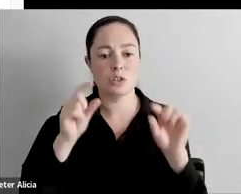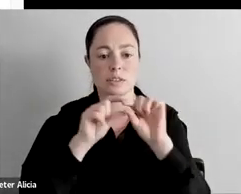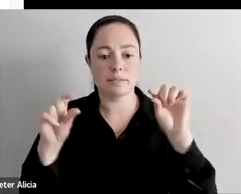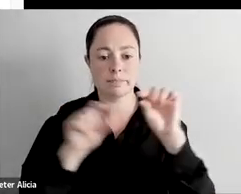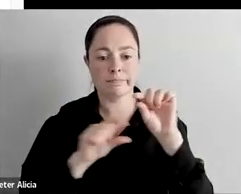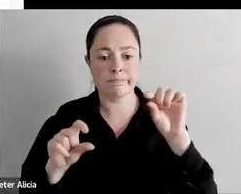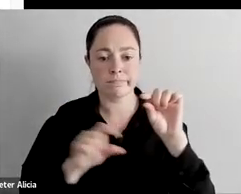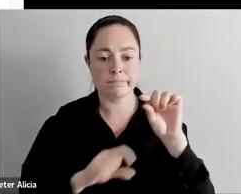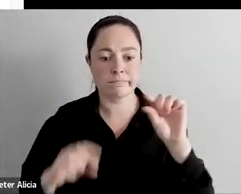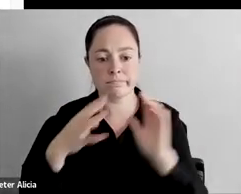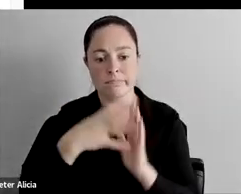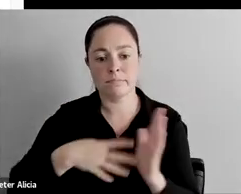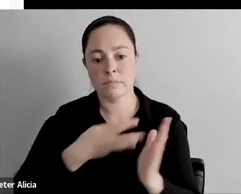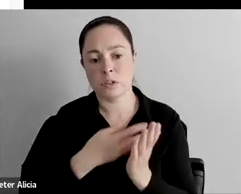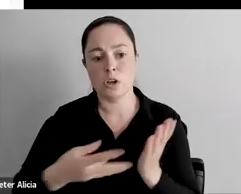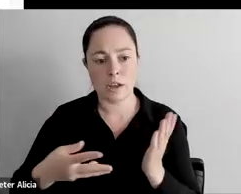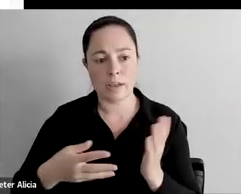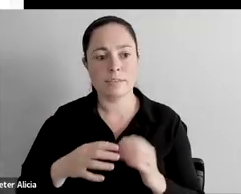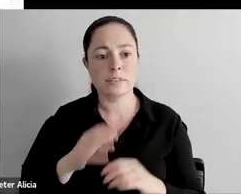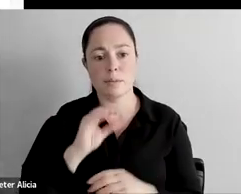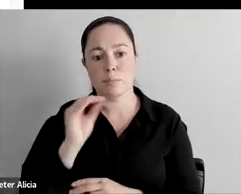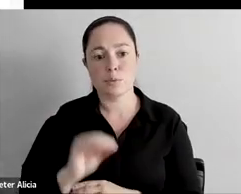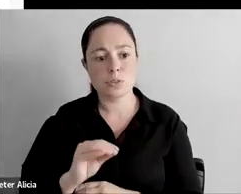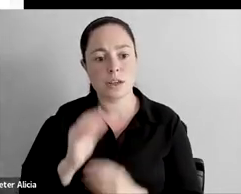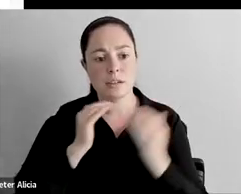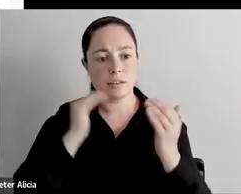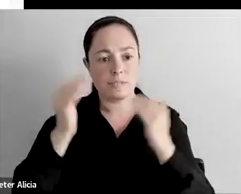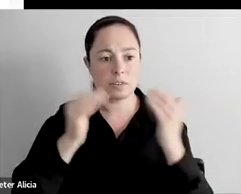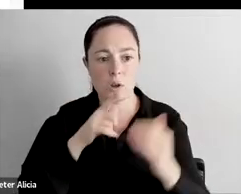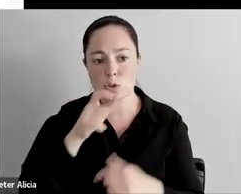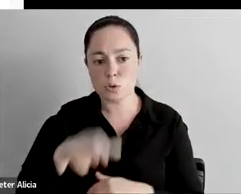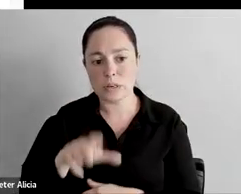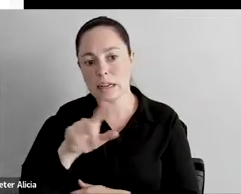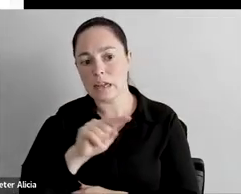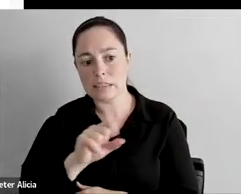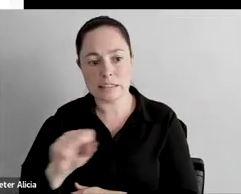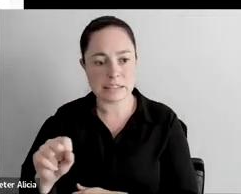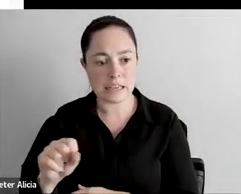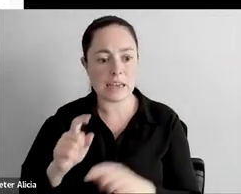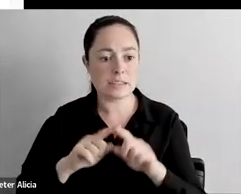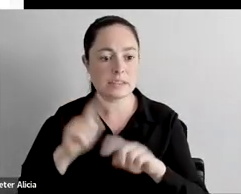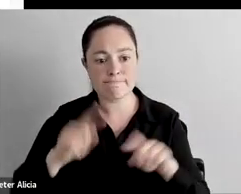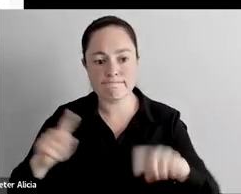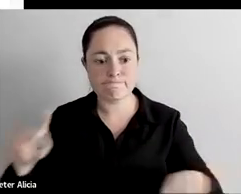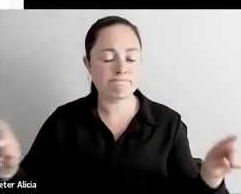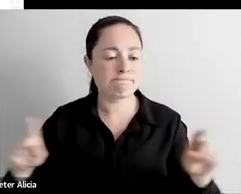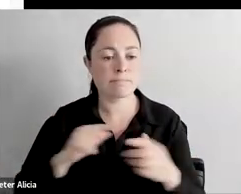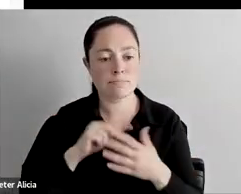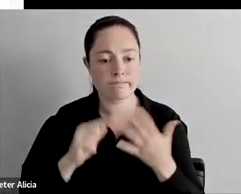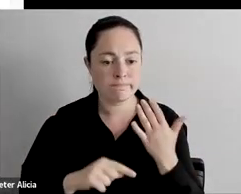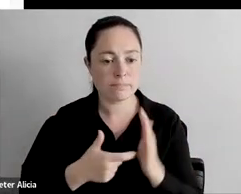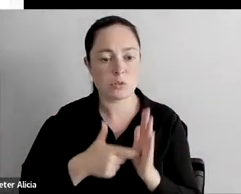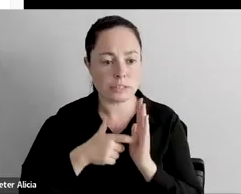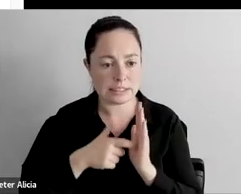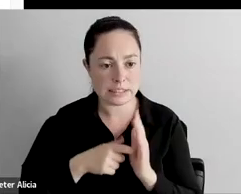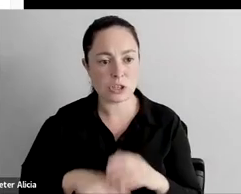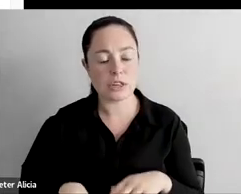of adults who need LTSS by sex, race and ethnicity, age group, language, poverty status, and rural